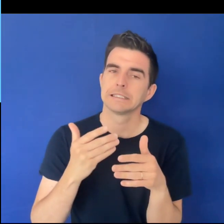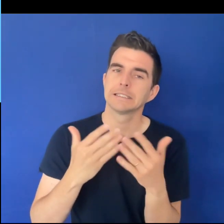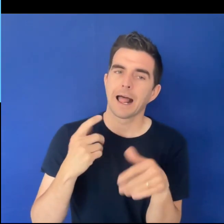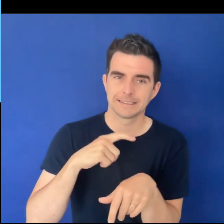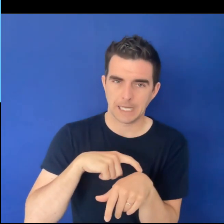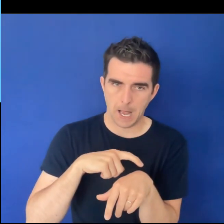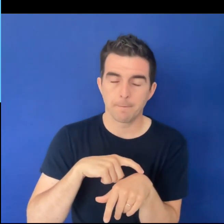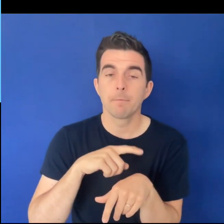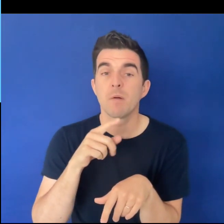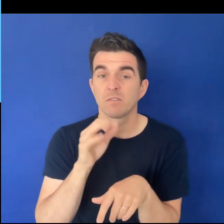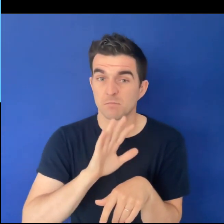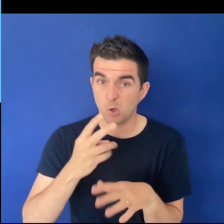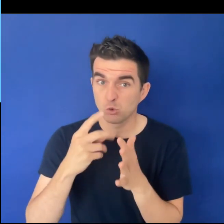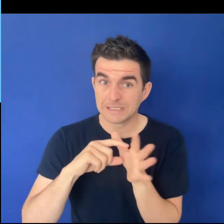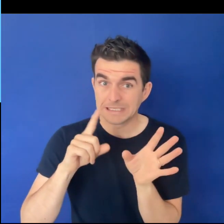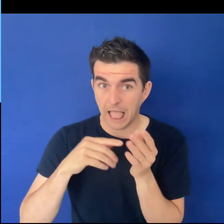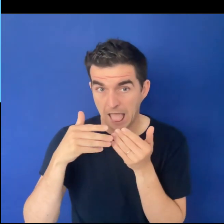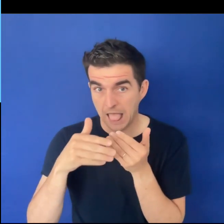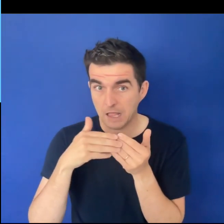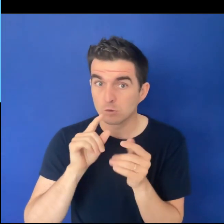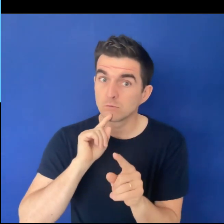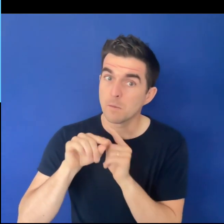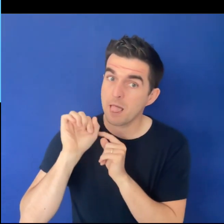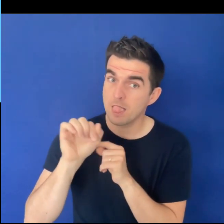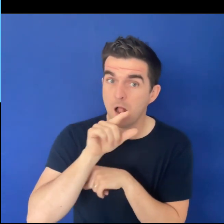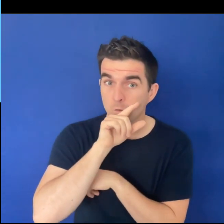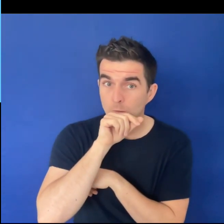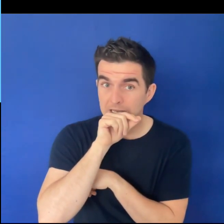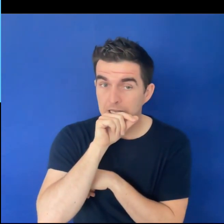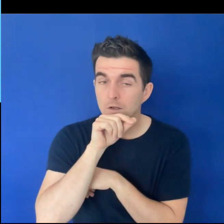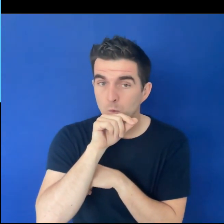so you have about two days to respond to their tweet to get put into a random